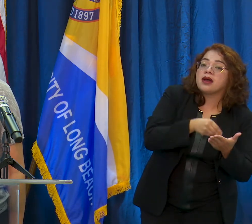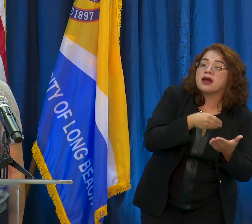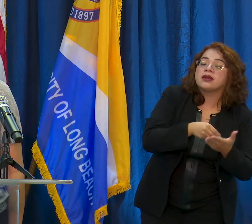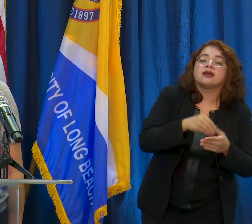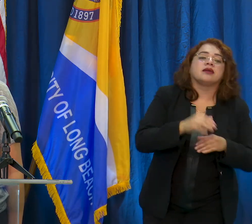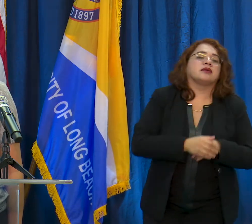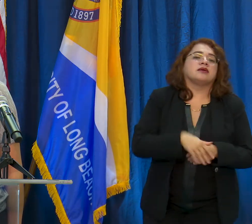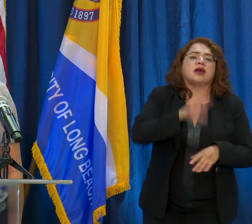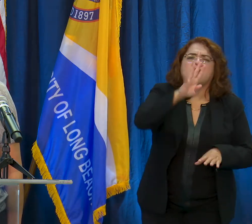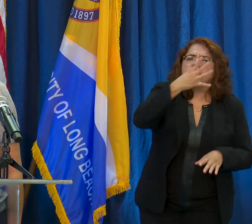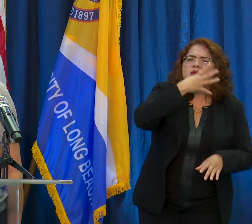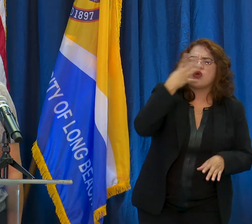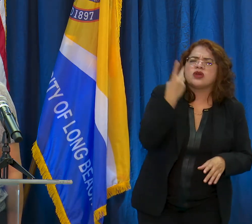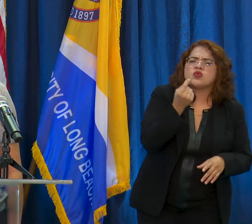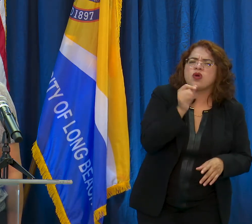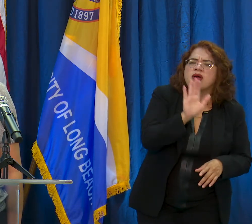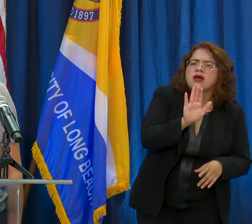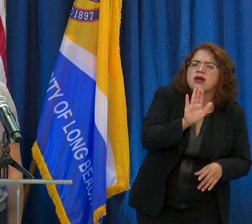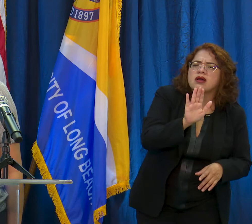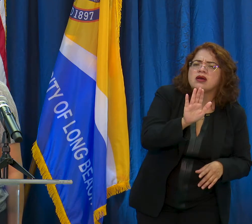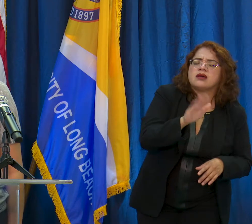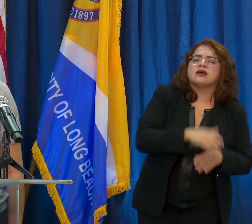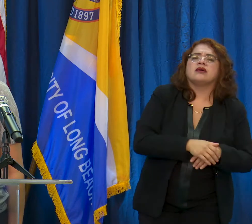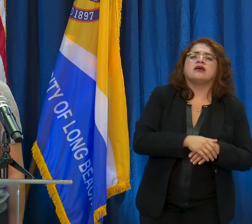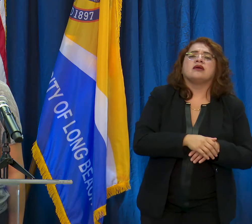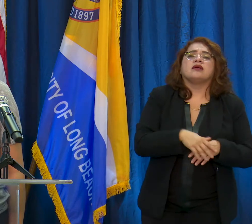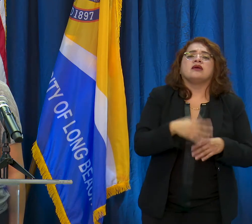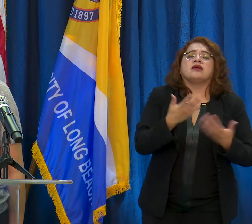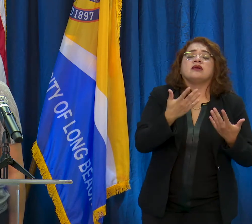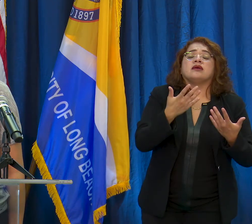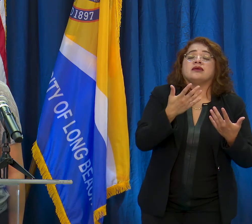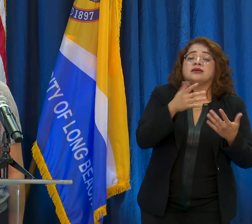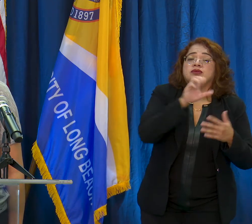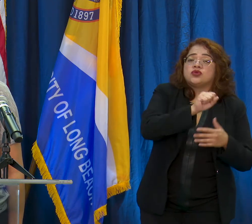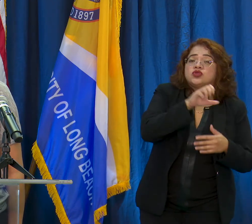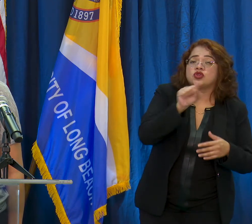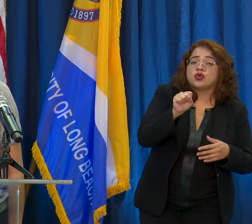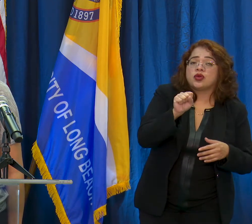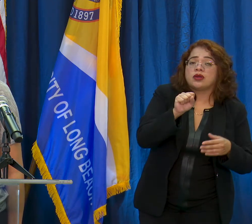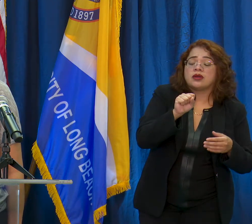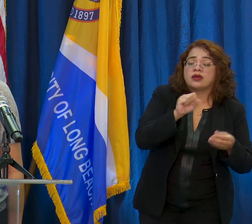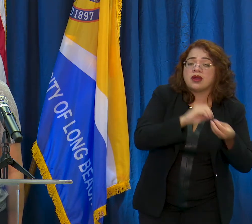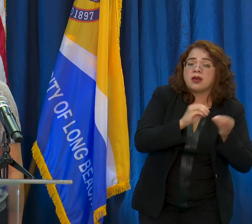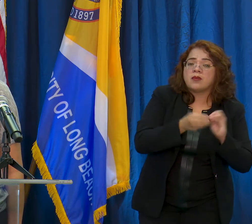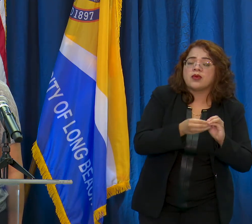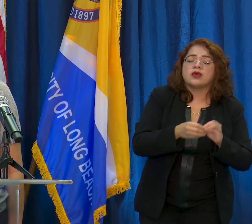your immigration status, social security number,